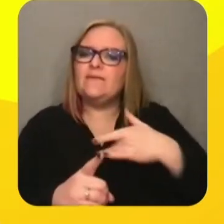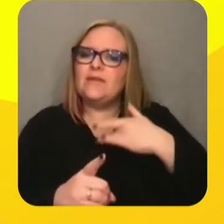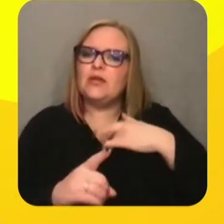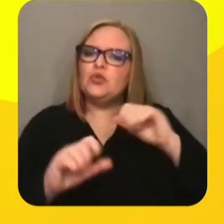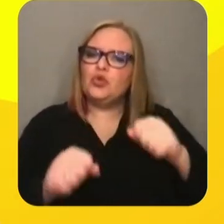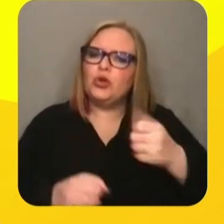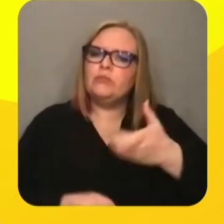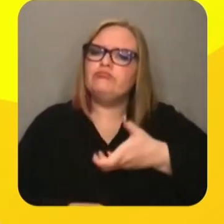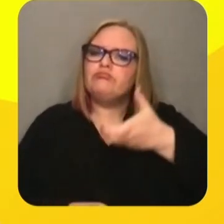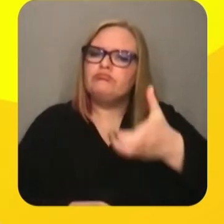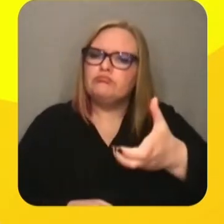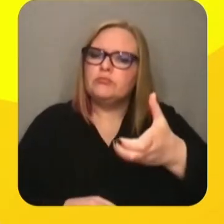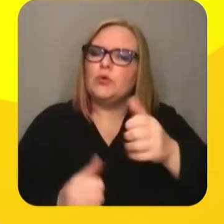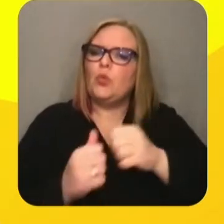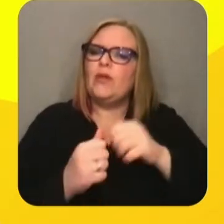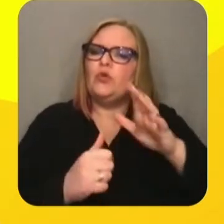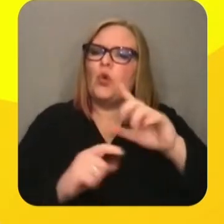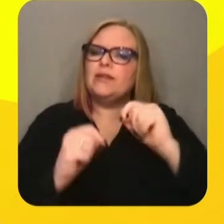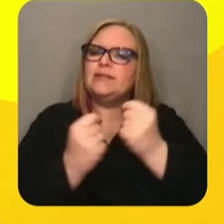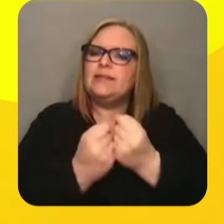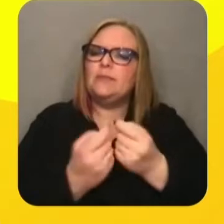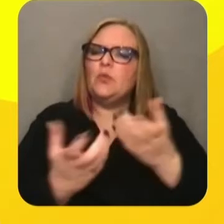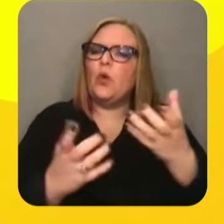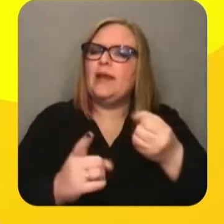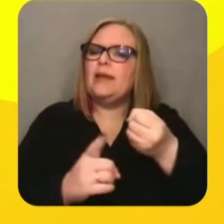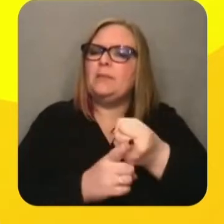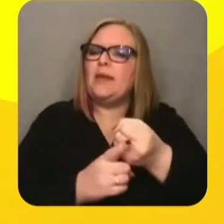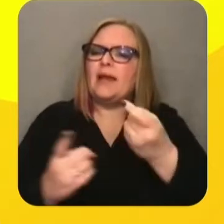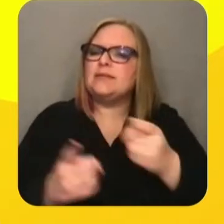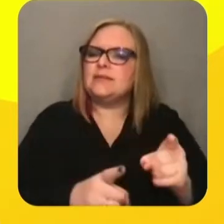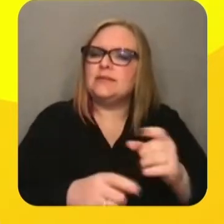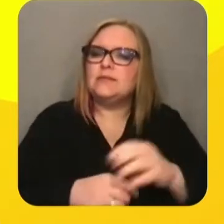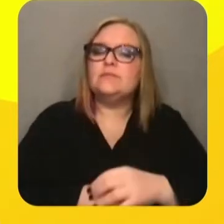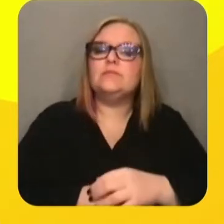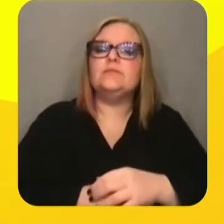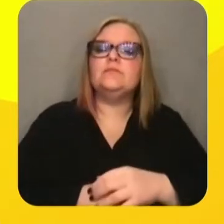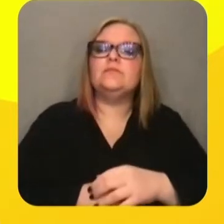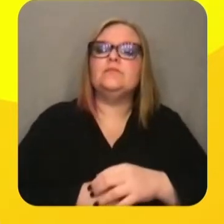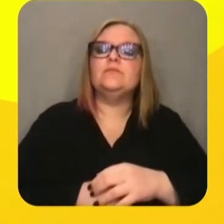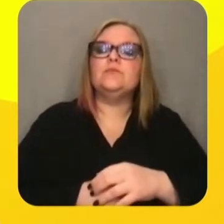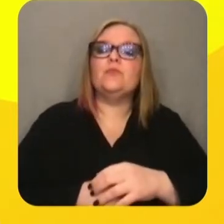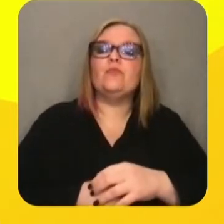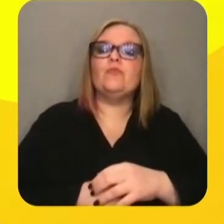with your teams and what impact did it have? So, I think this is such an important thing.